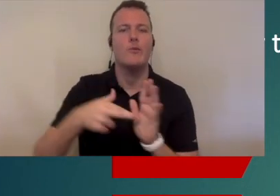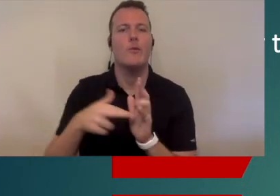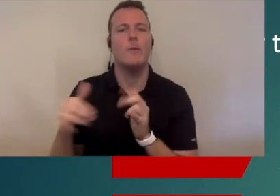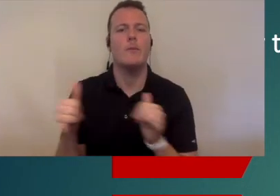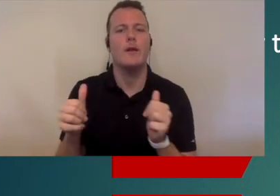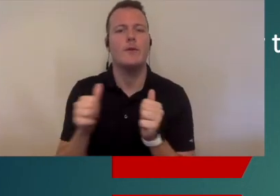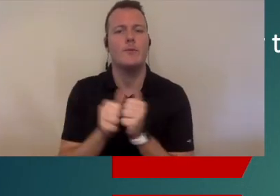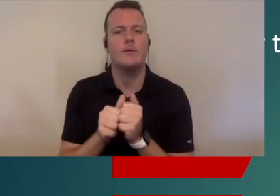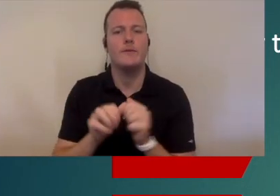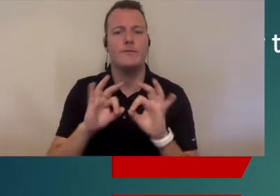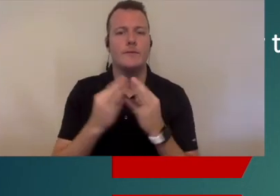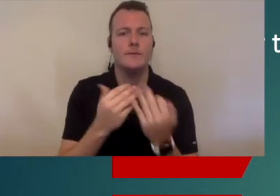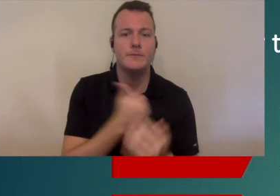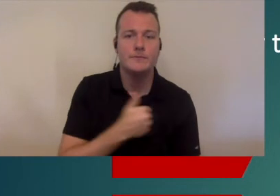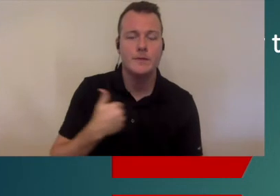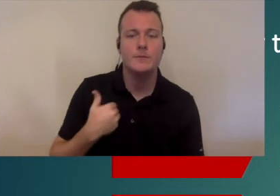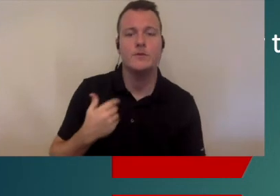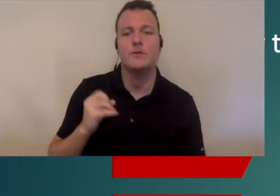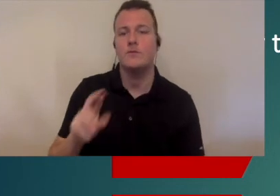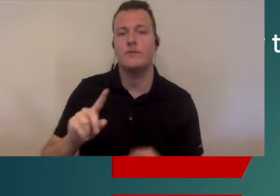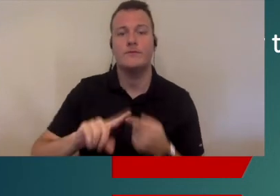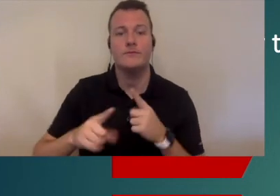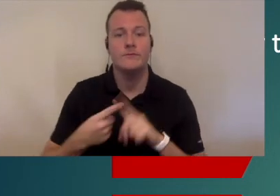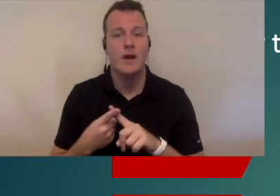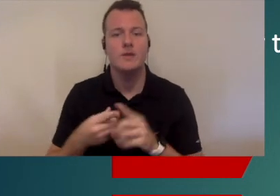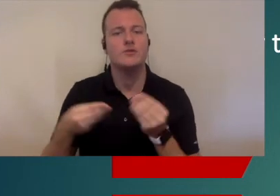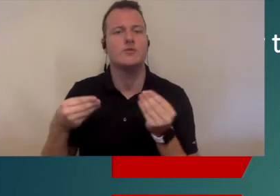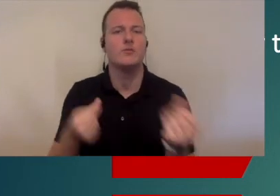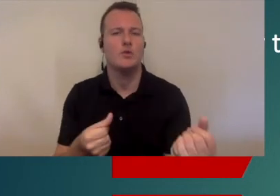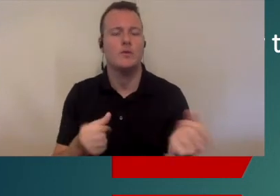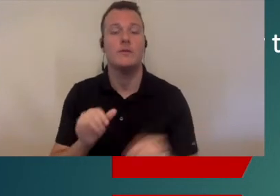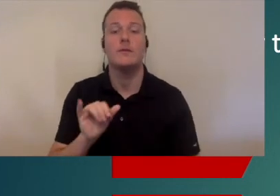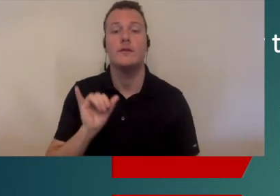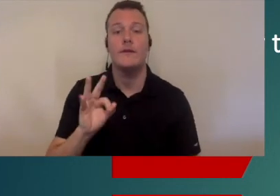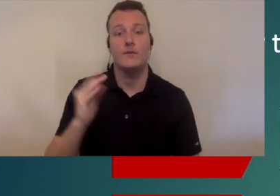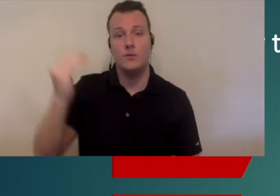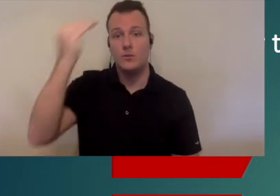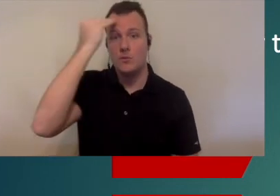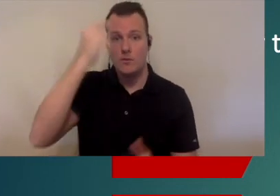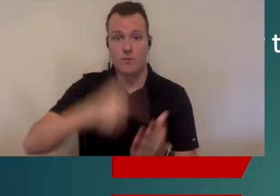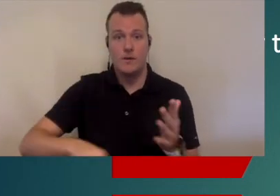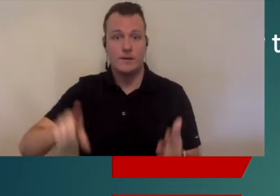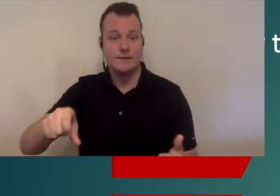just comes out more smoothly that way. So when you know what you need to make and